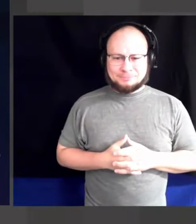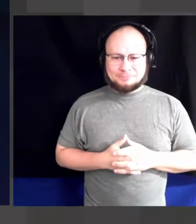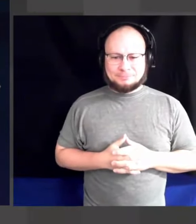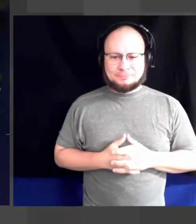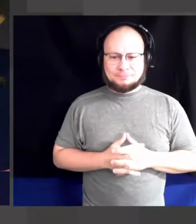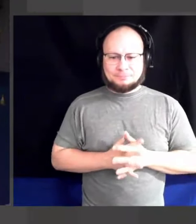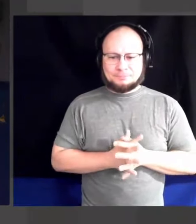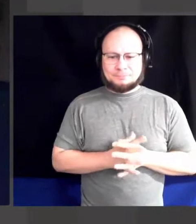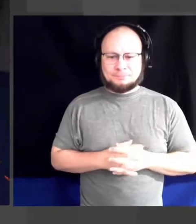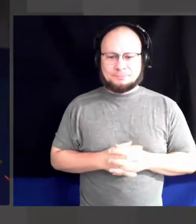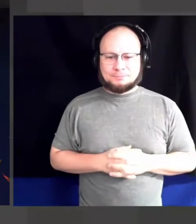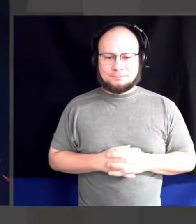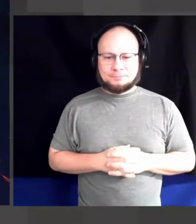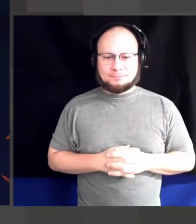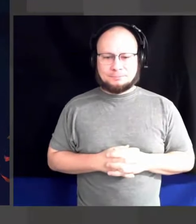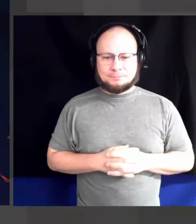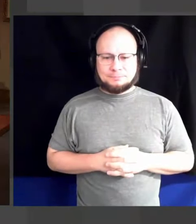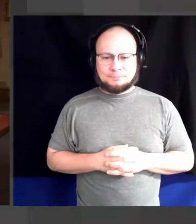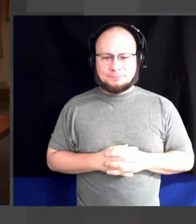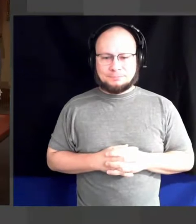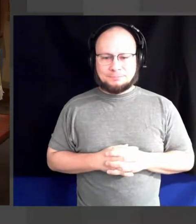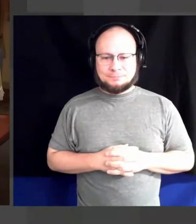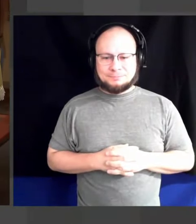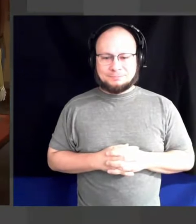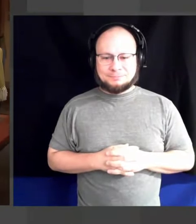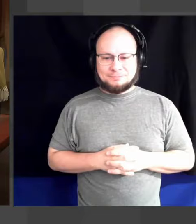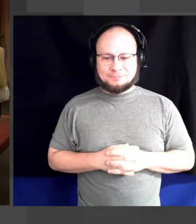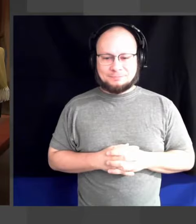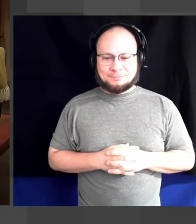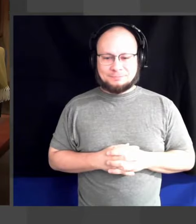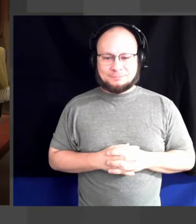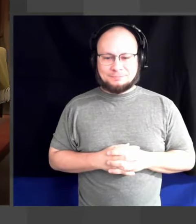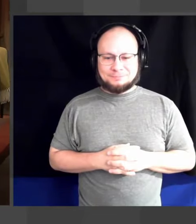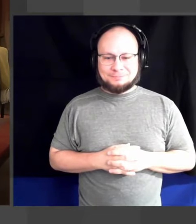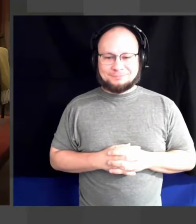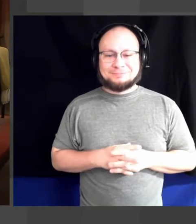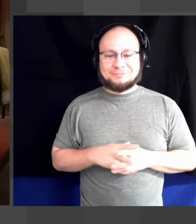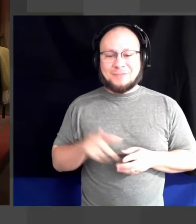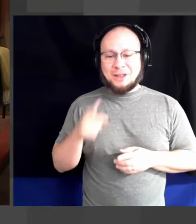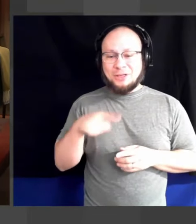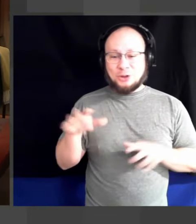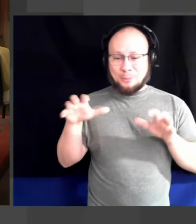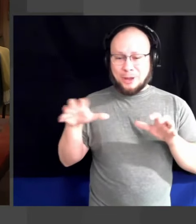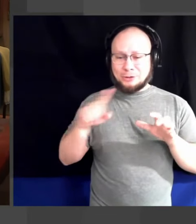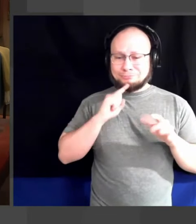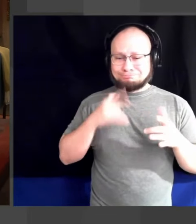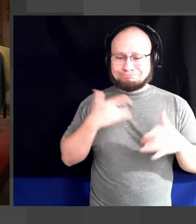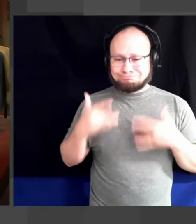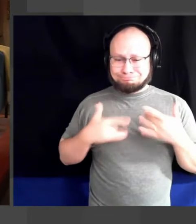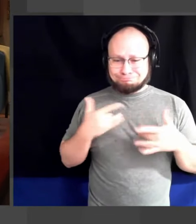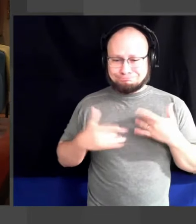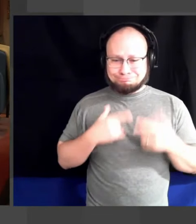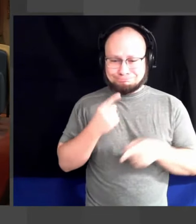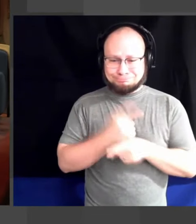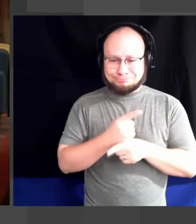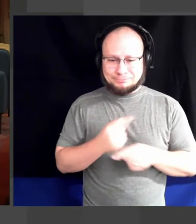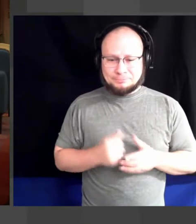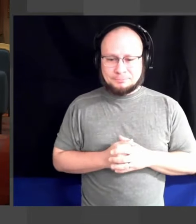OH! THAT IS SO CUTE.